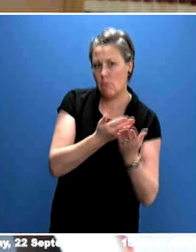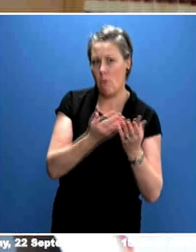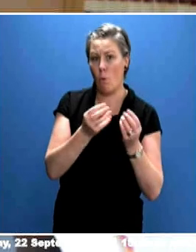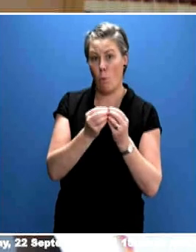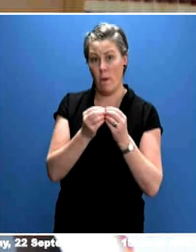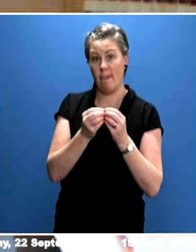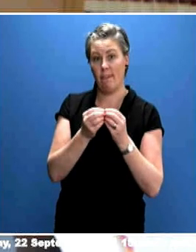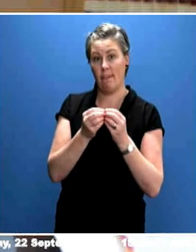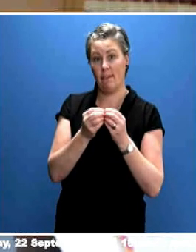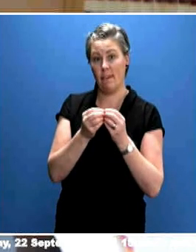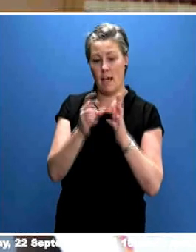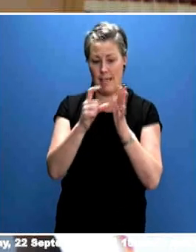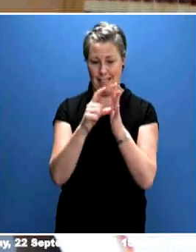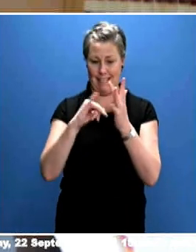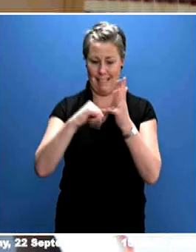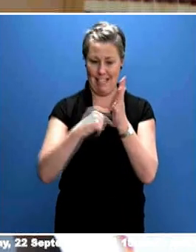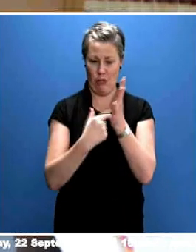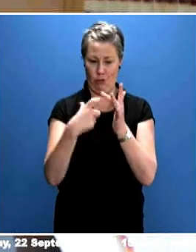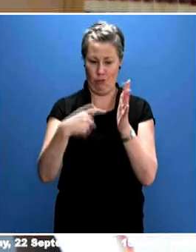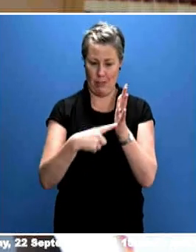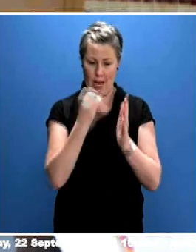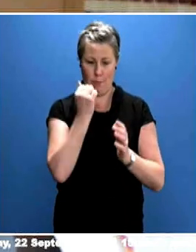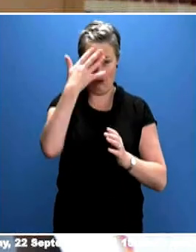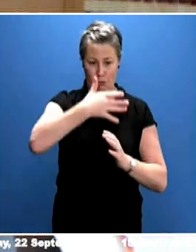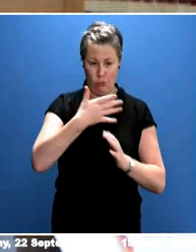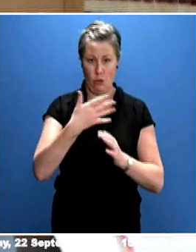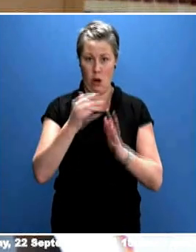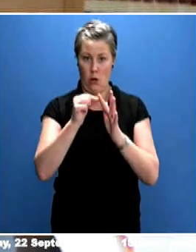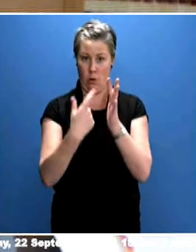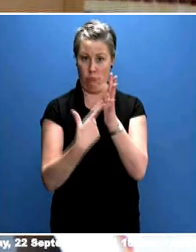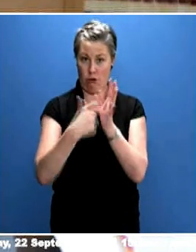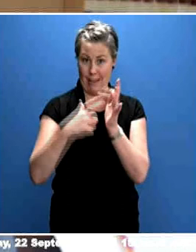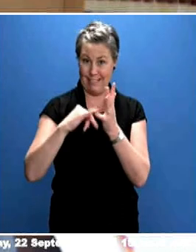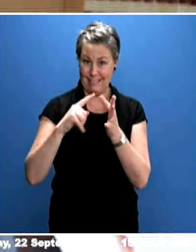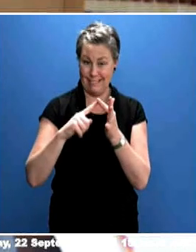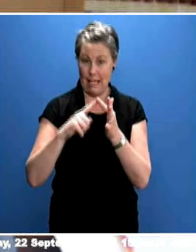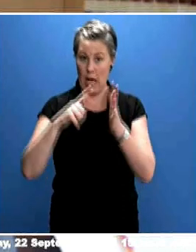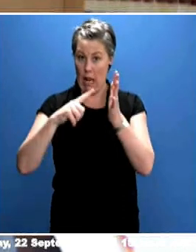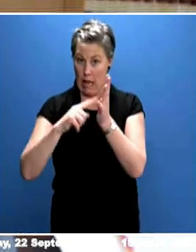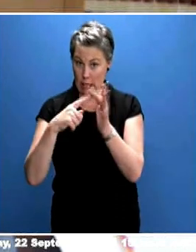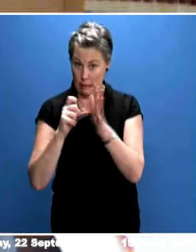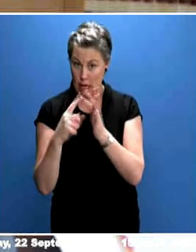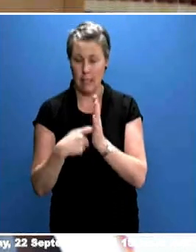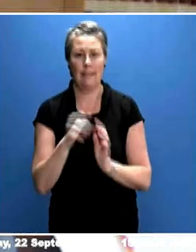title is District Aboriginal Practice Leader? That's correct, yes. Now, is that done in all cases where it's a First Nations child?